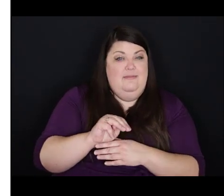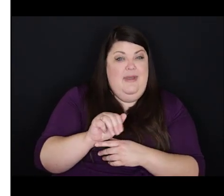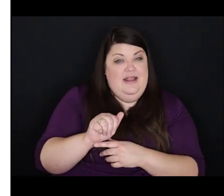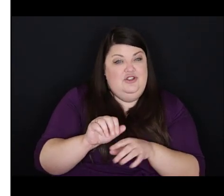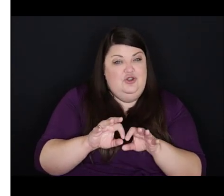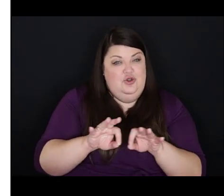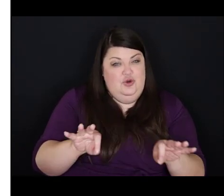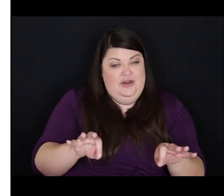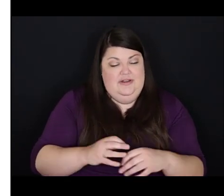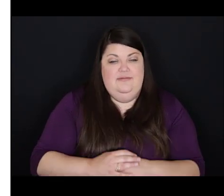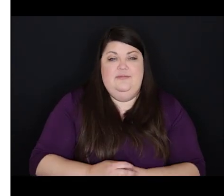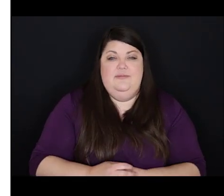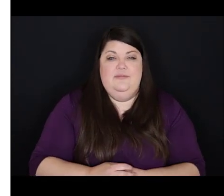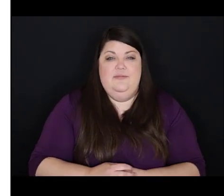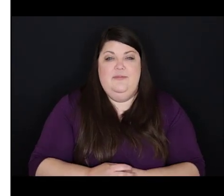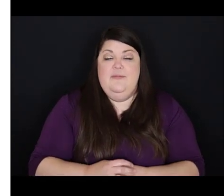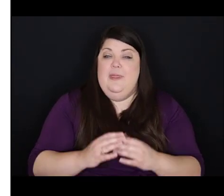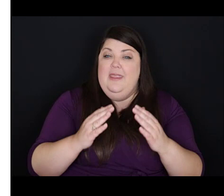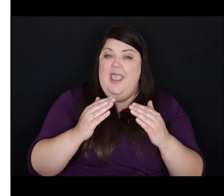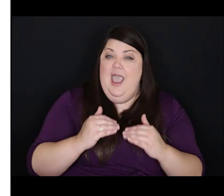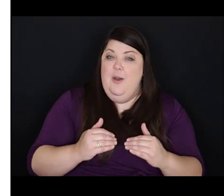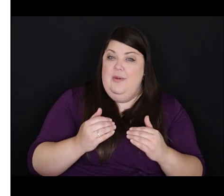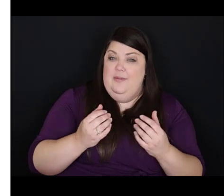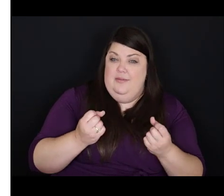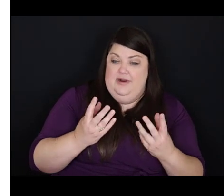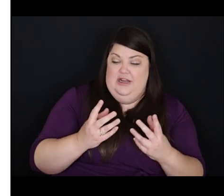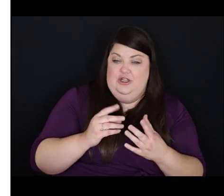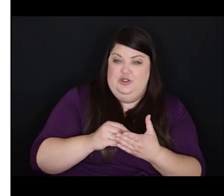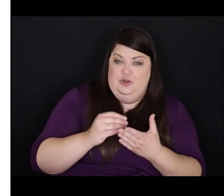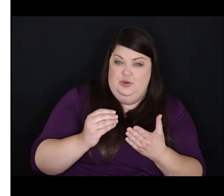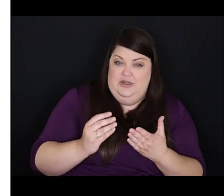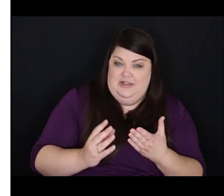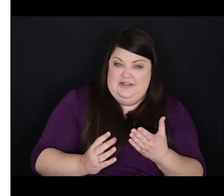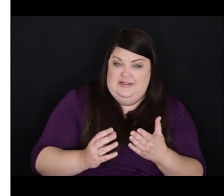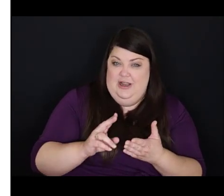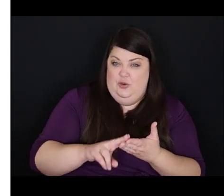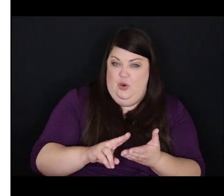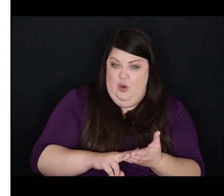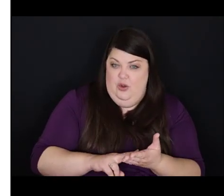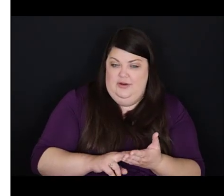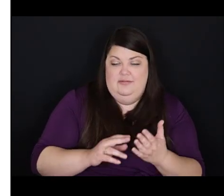the number of students enrolled in each, and the number graduated from each in the prior year.